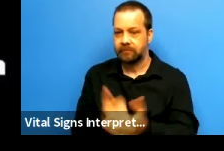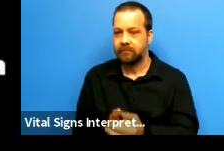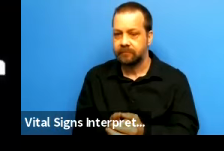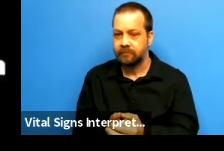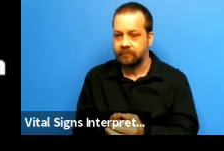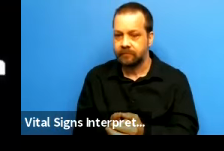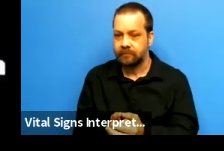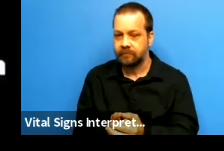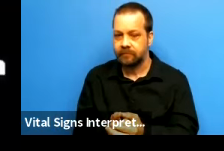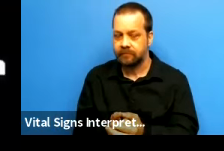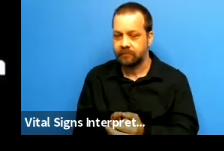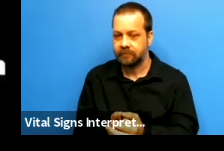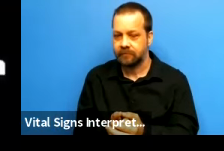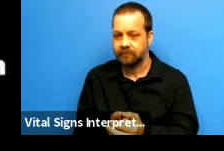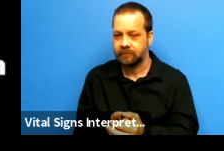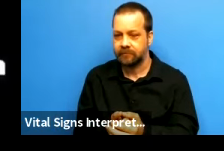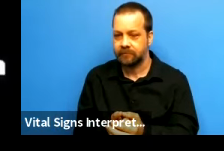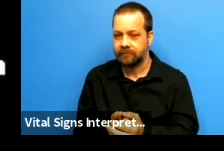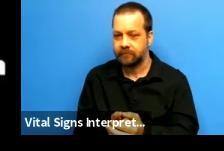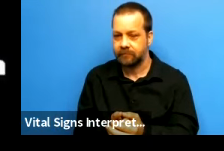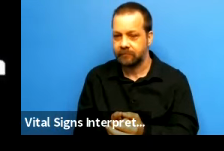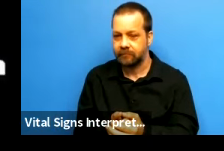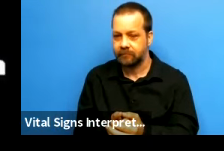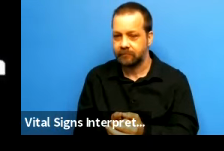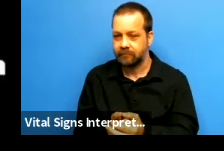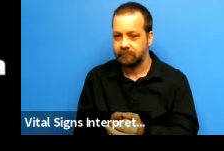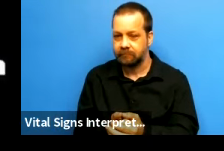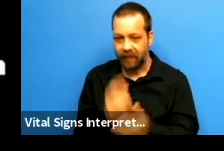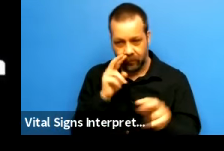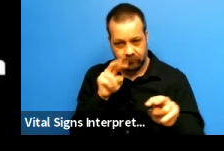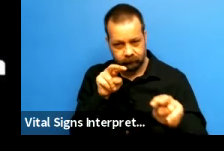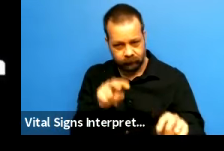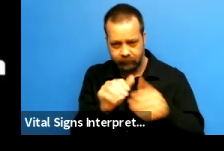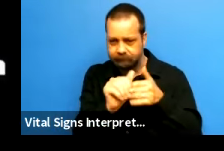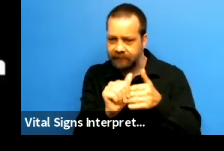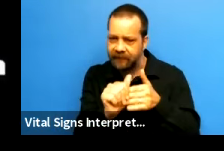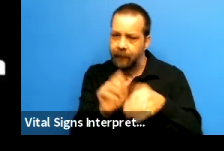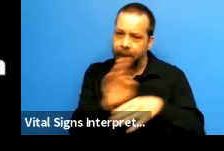a closer look at guidance for businesses and employers considering the needs of people